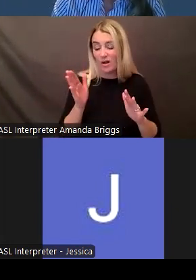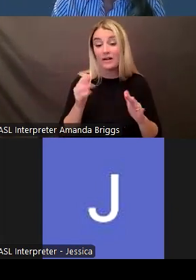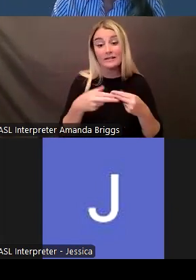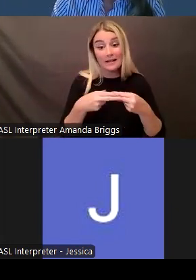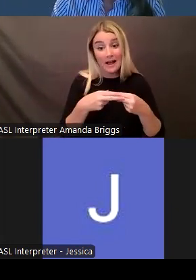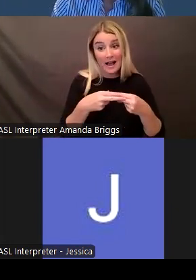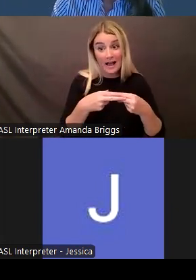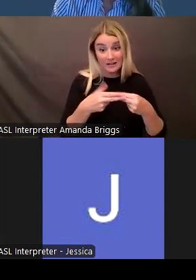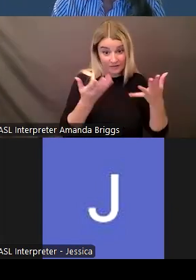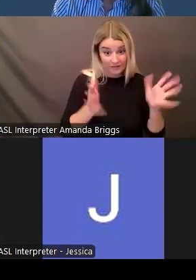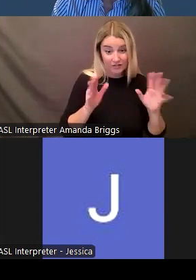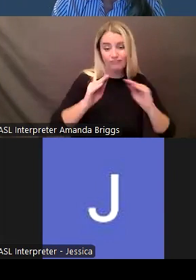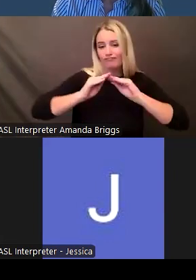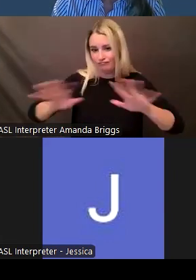with participants after as well as the recording.